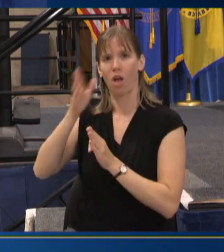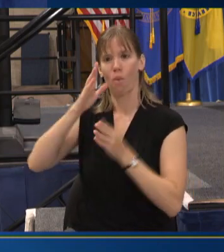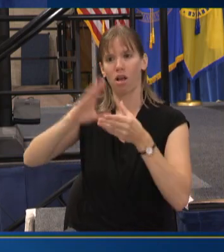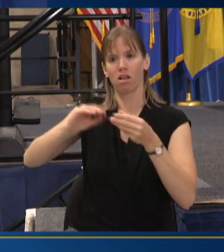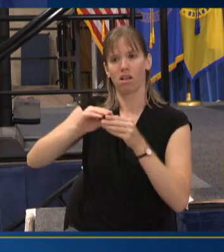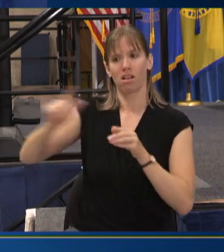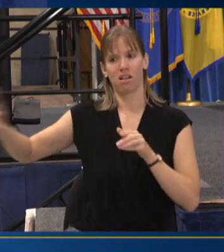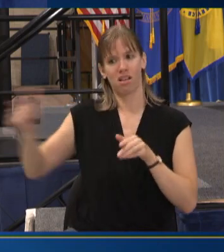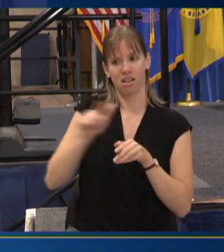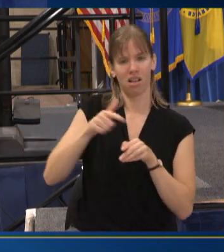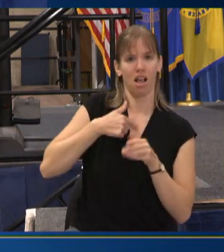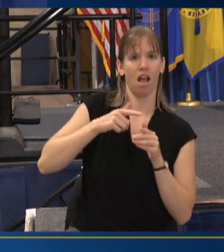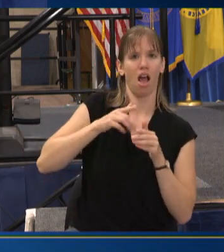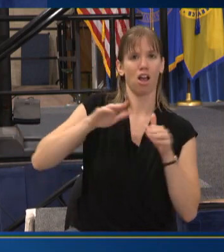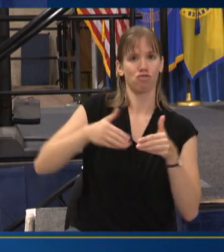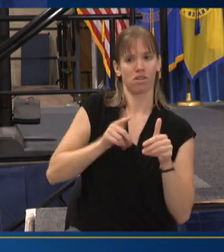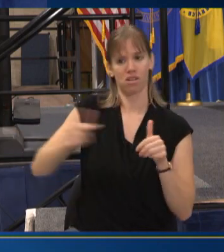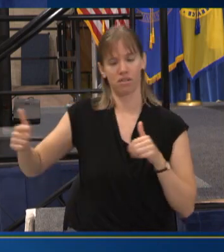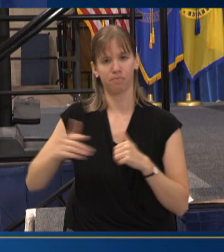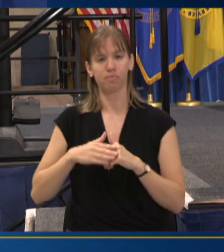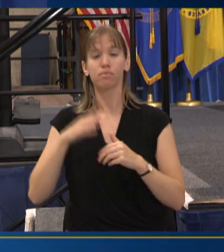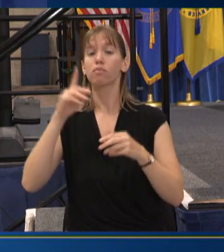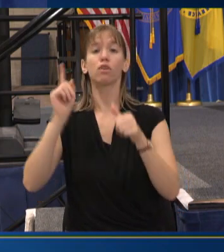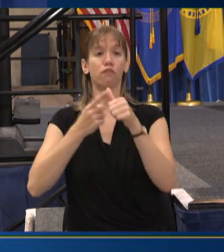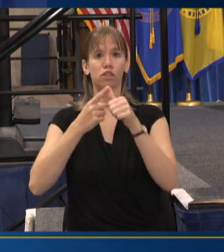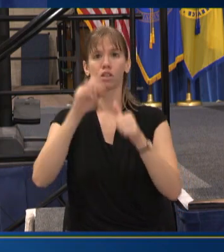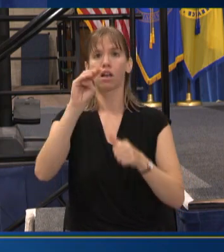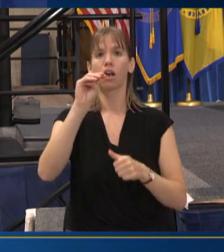So first I'll introduce Miranda Lynch Smith, who is the Deputy Assistant